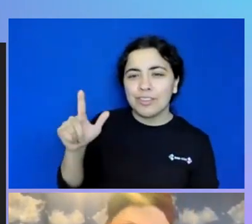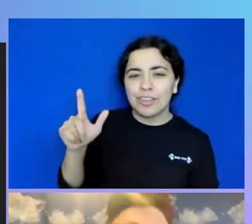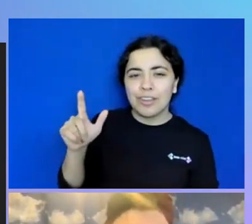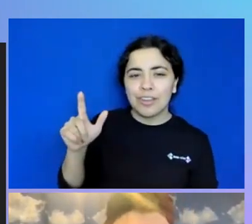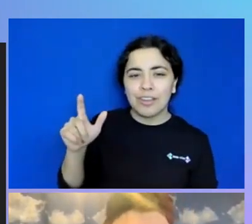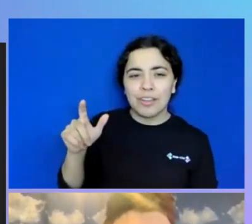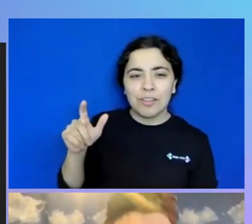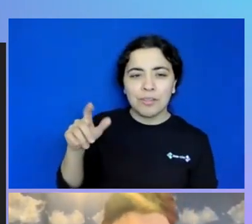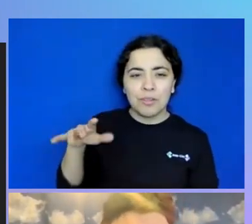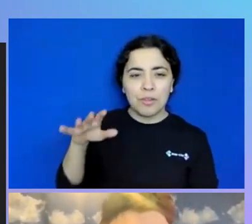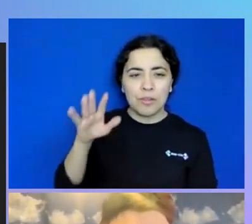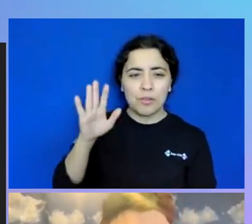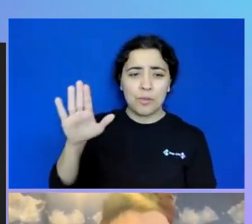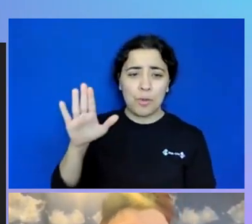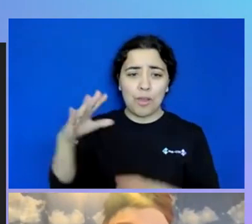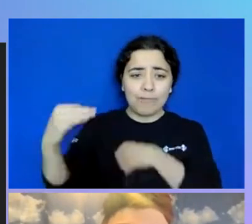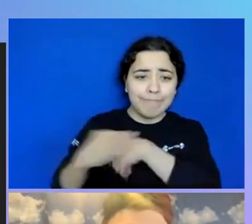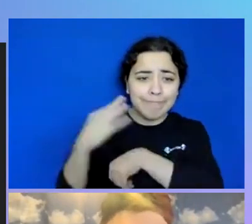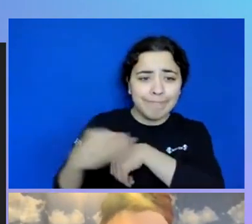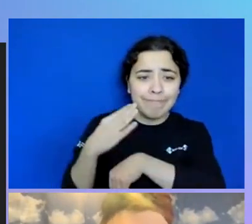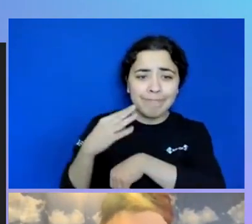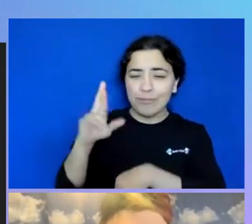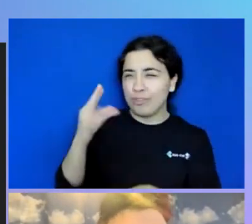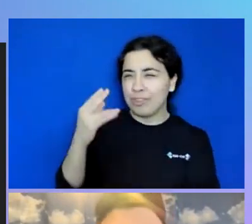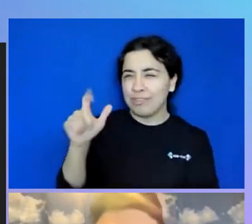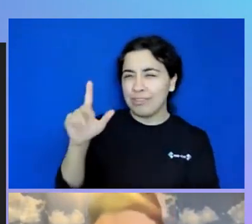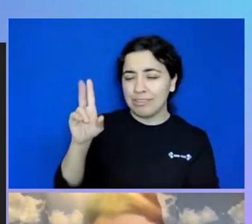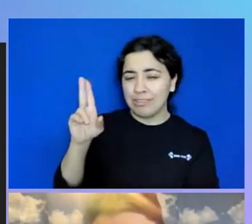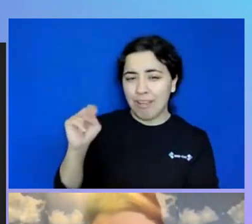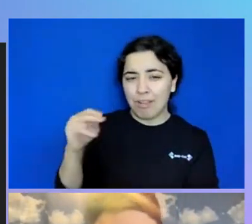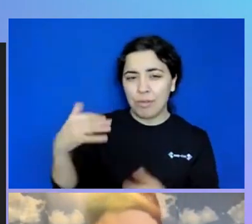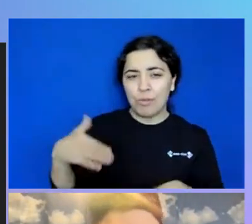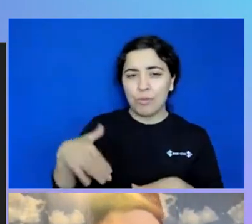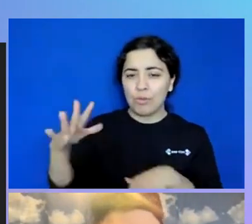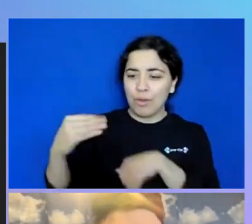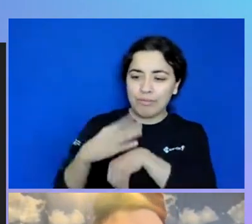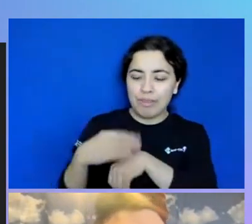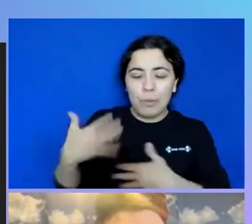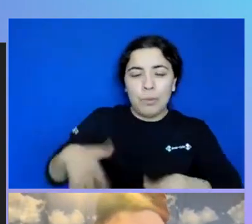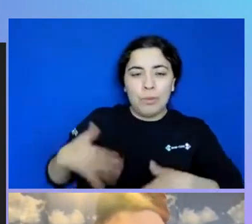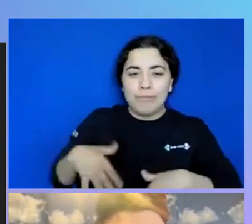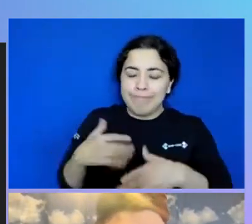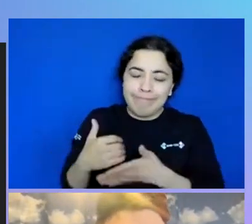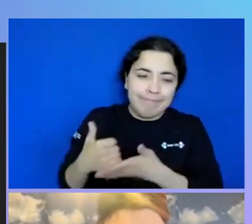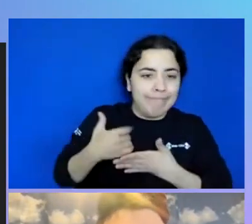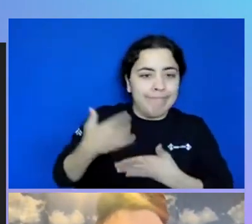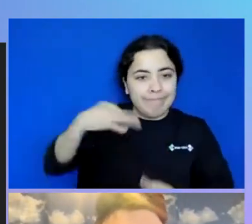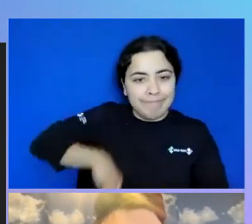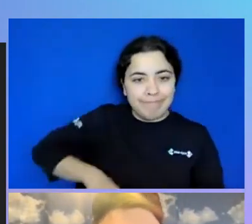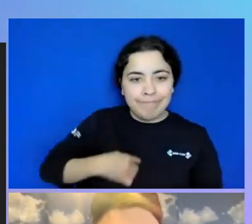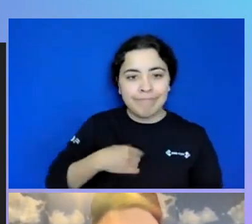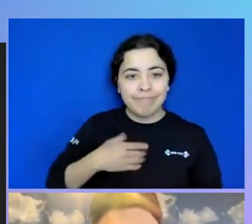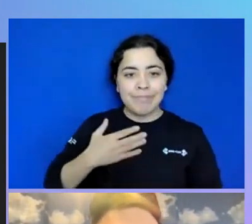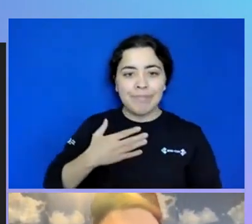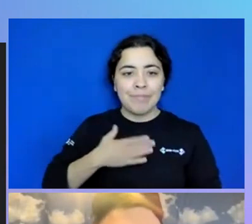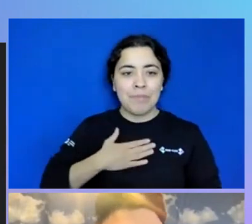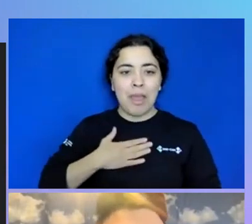invaluable. Um, to my partners for always listening and supporting me and my friends and